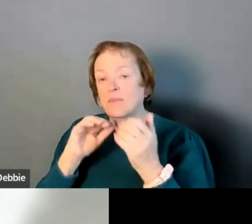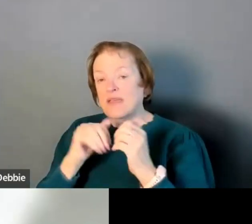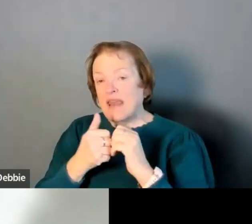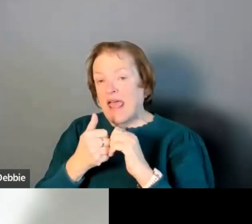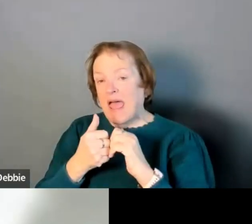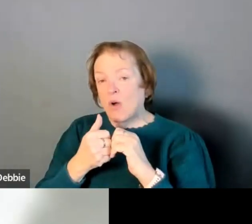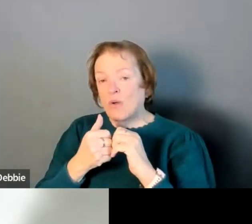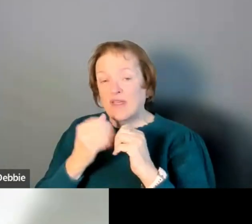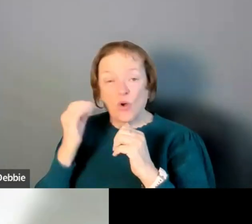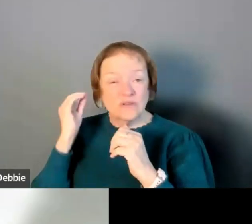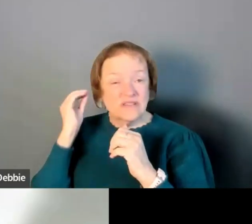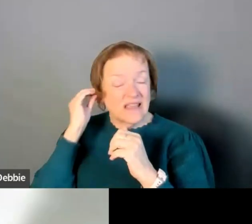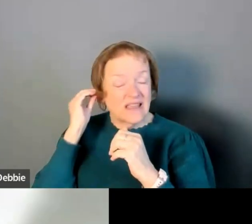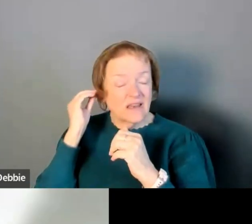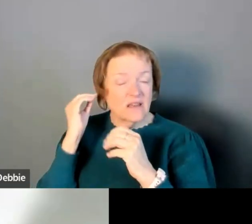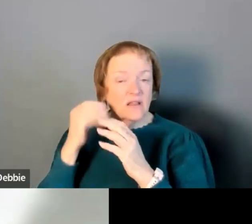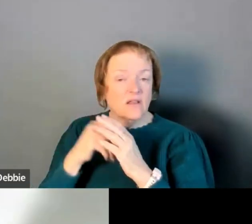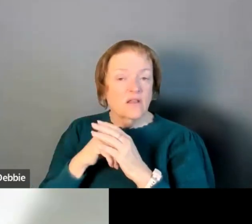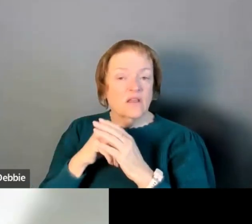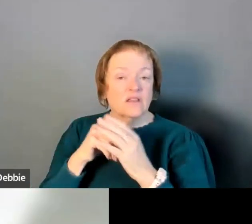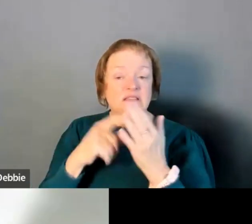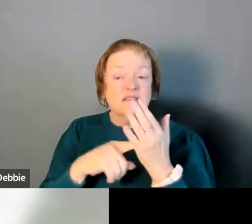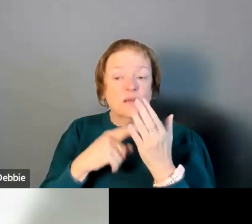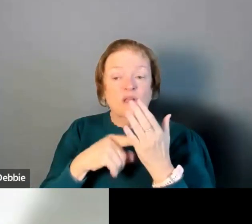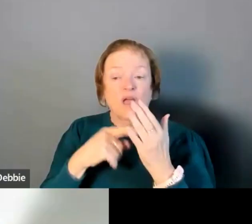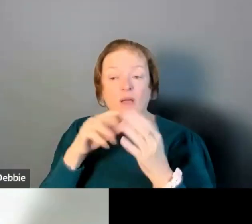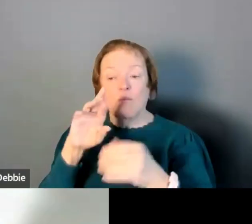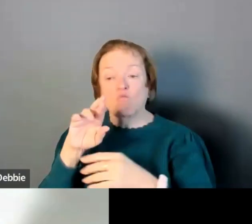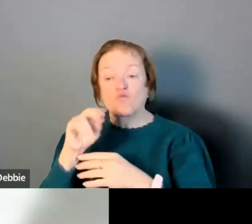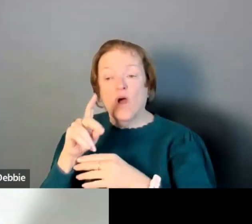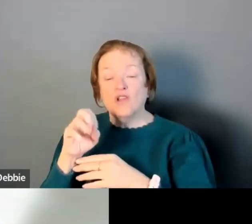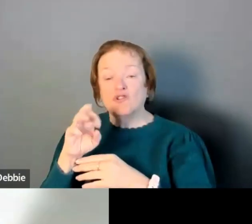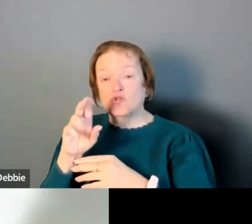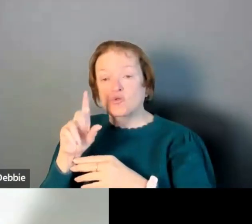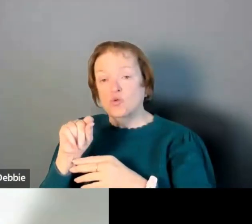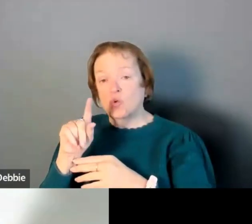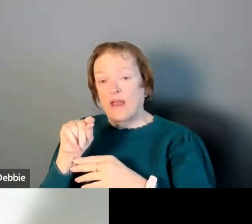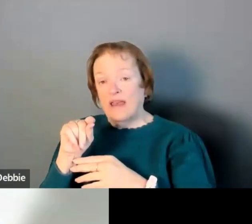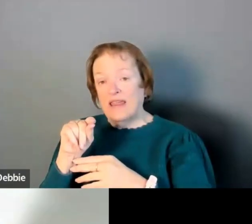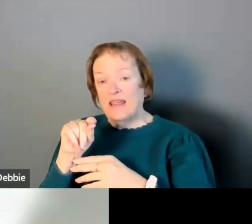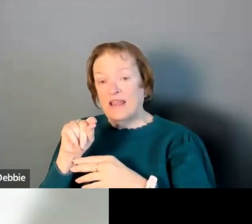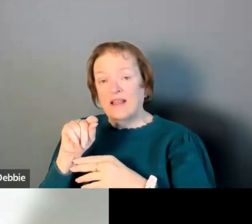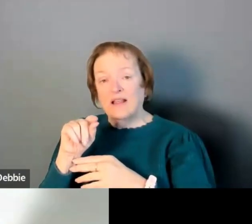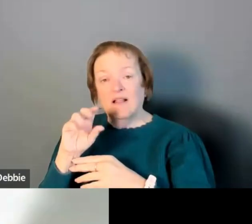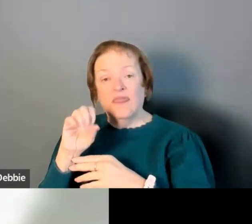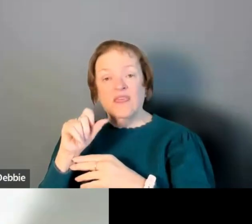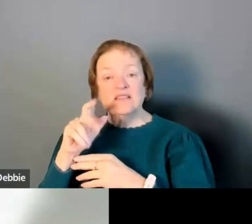Sometimes it can be on the Roger 20s, it could be just the spacing, the little prongs can get bent.